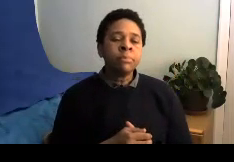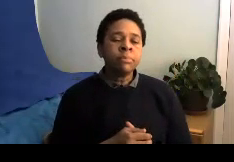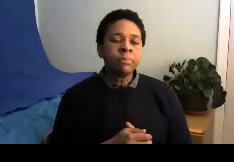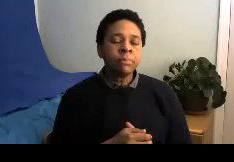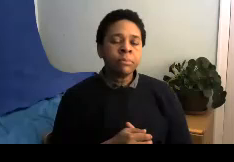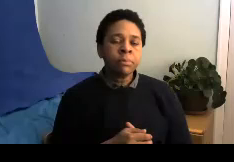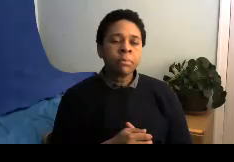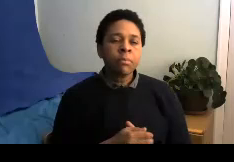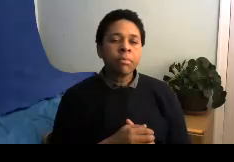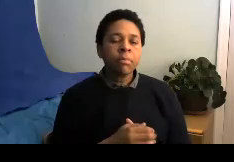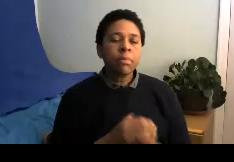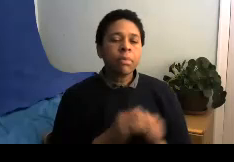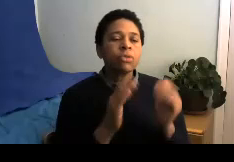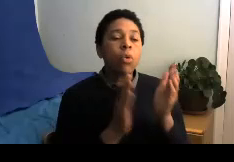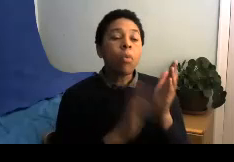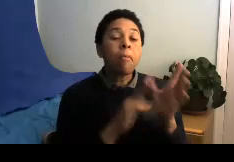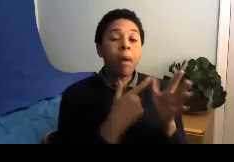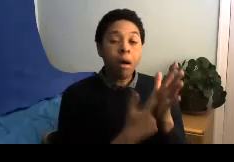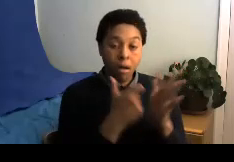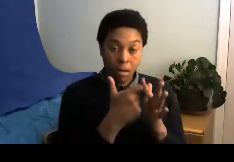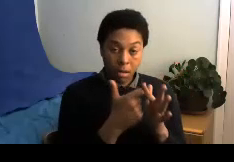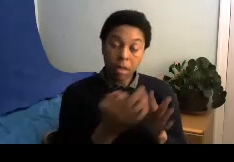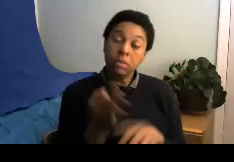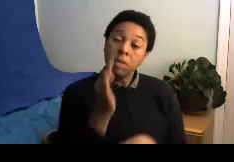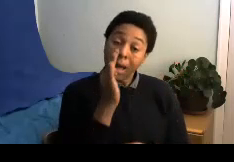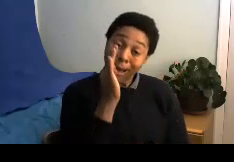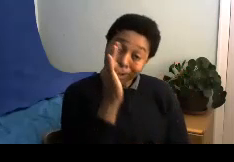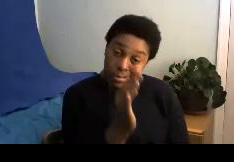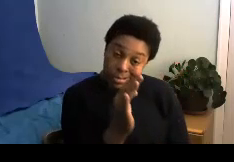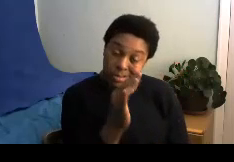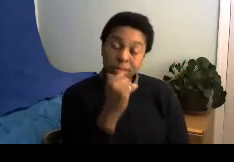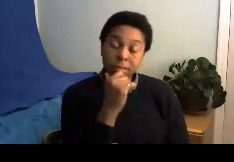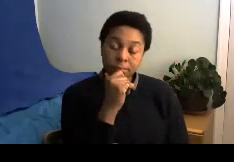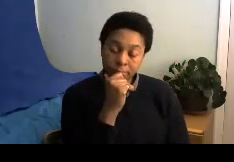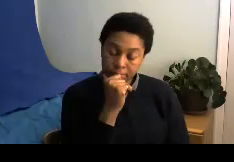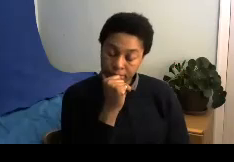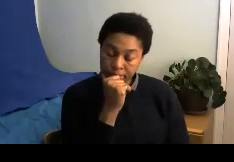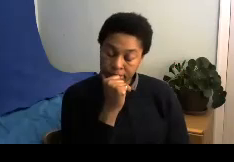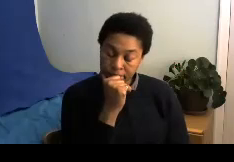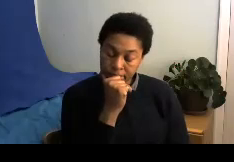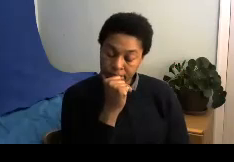Mark's question, and thank you, Mark. Mark says, you've